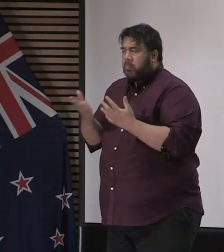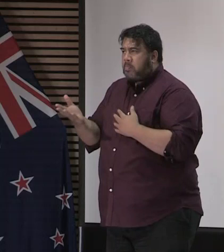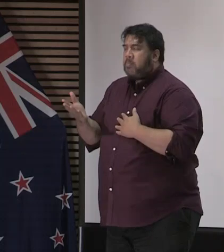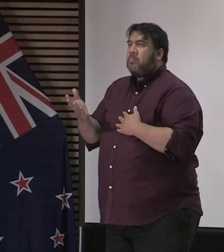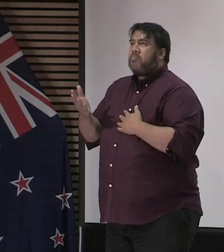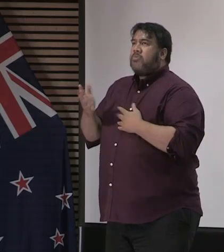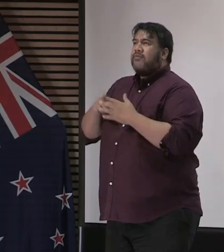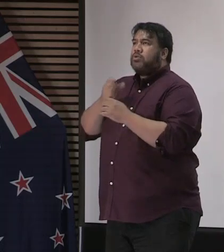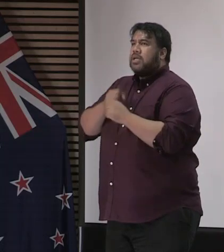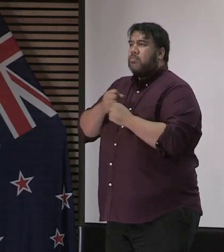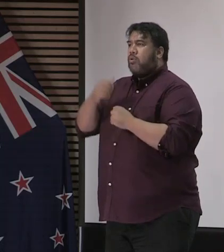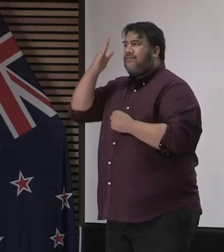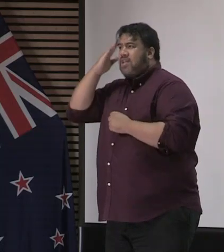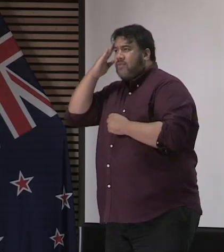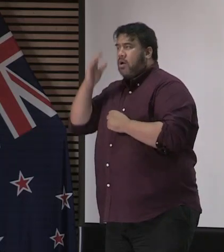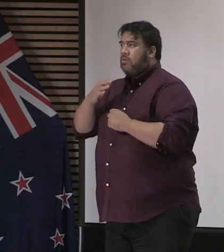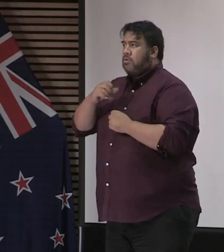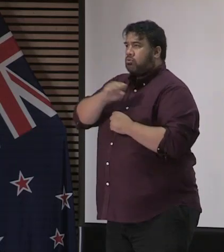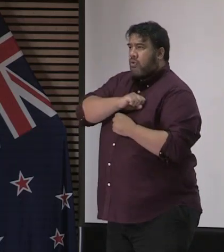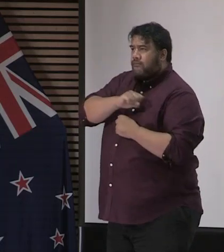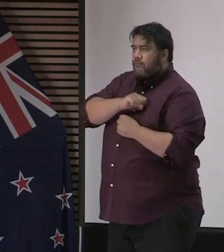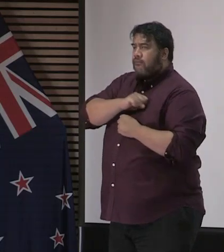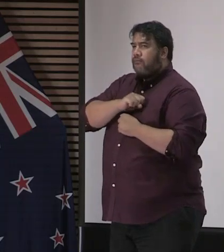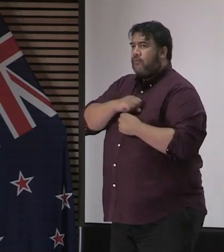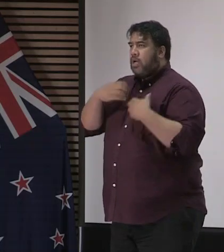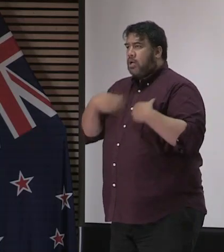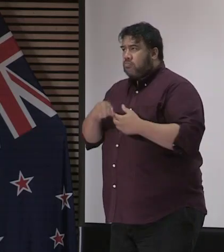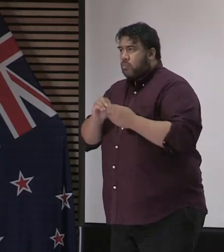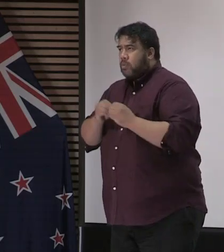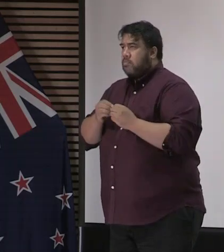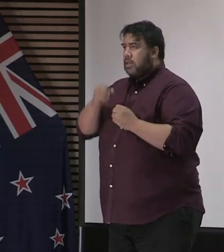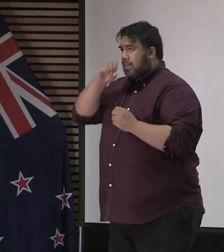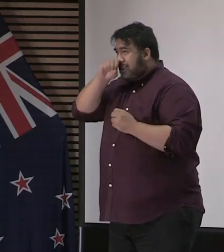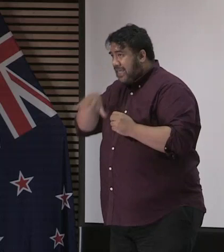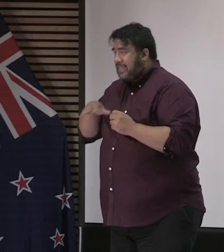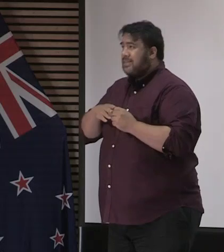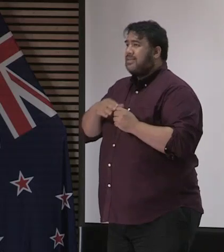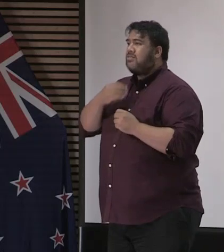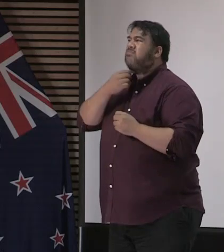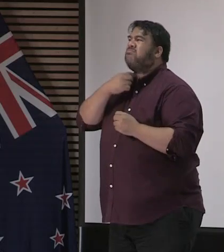do have any respiratory symptoms - to seek visceral. And those include more severe